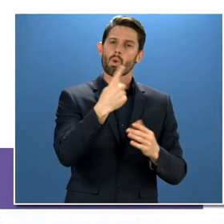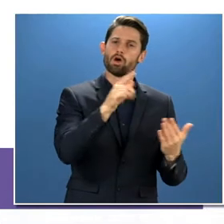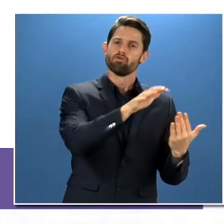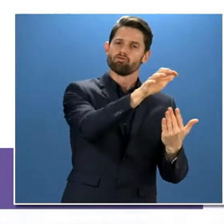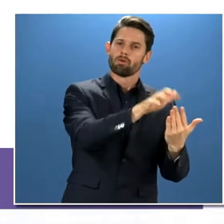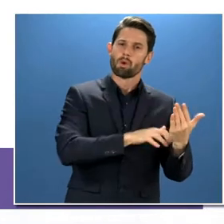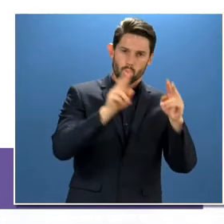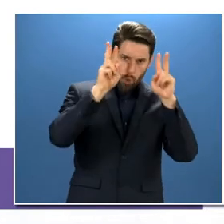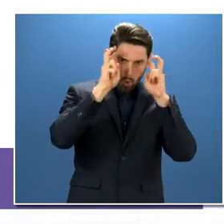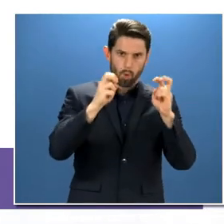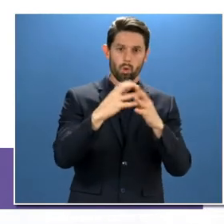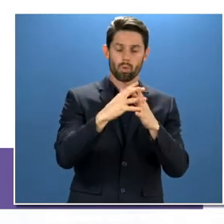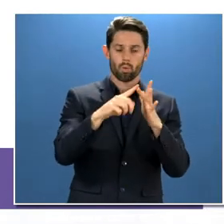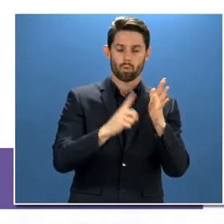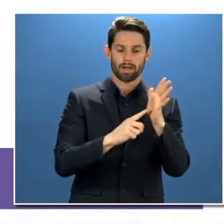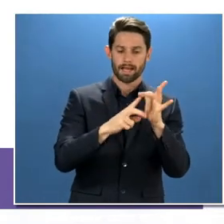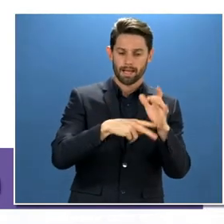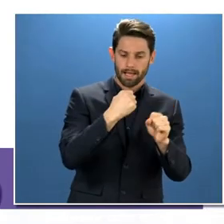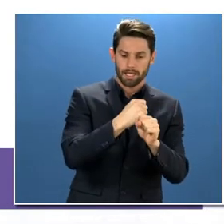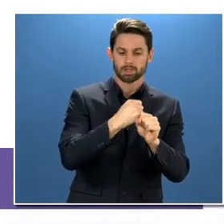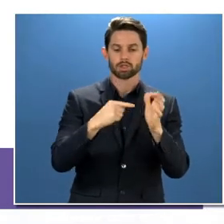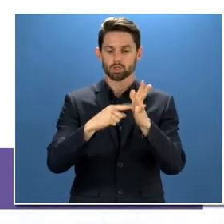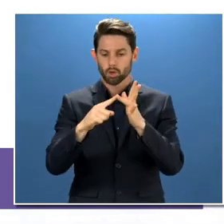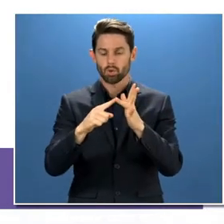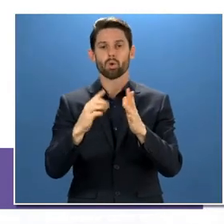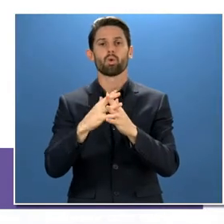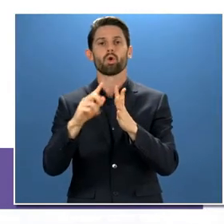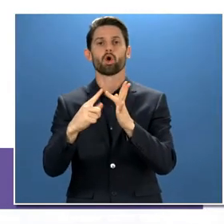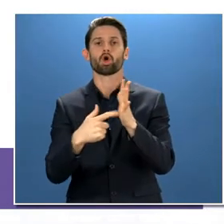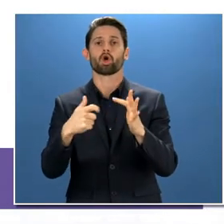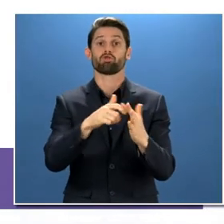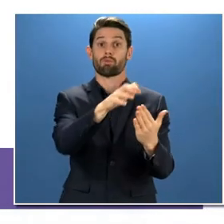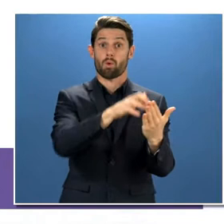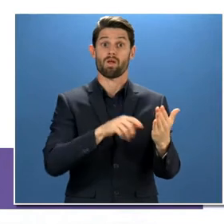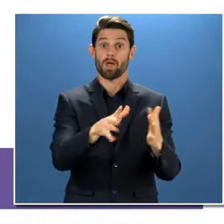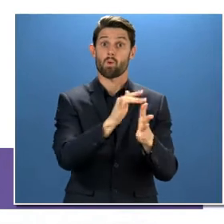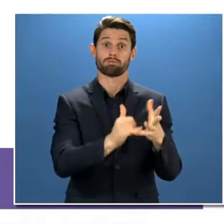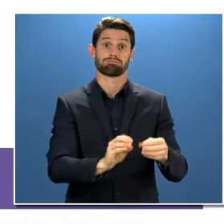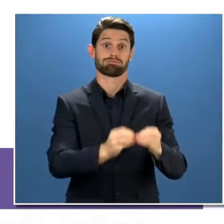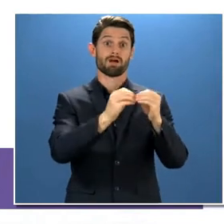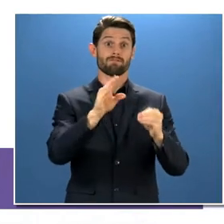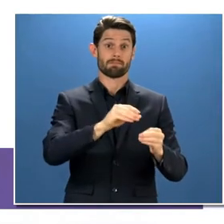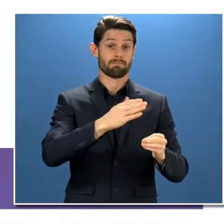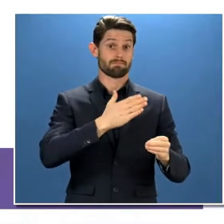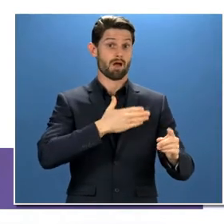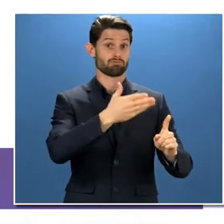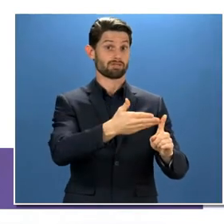The Willing to Work Report was compiled by my predecessor, the late Suzanne Ryan, who is